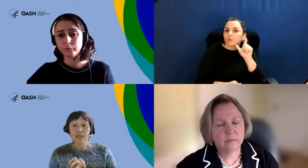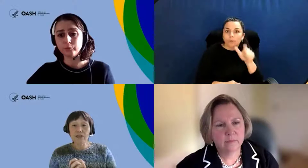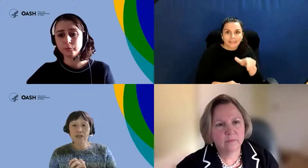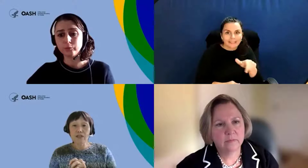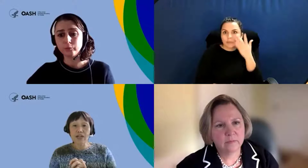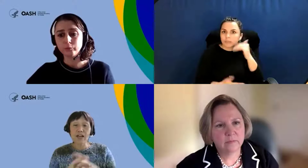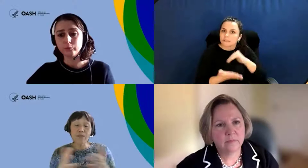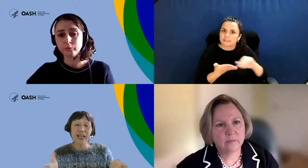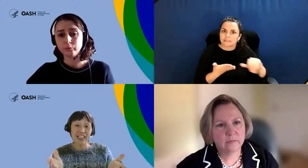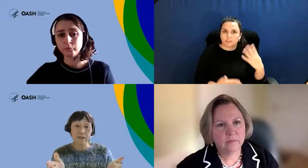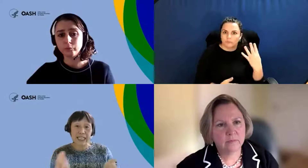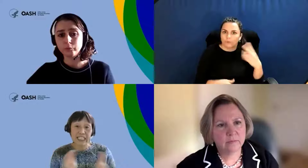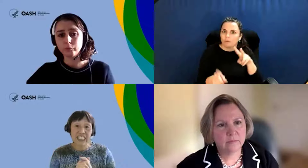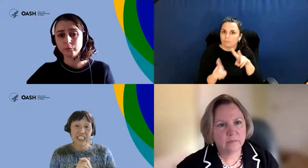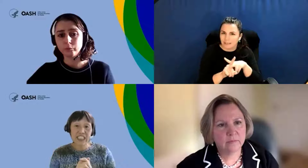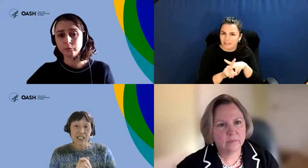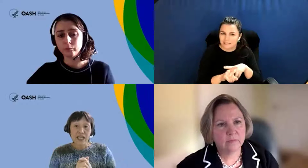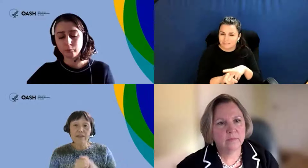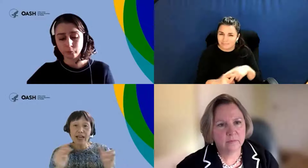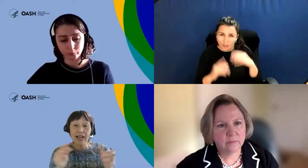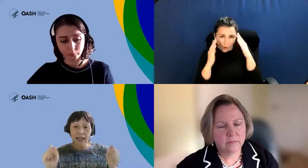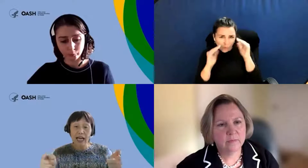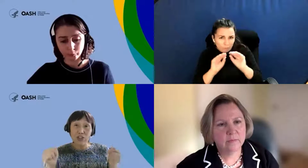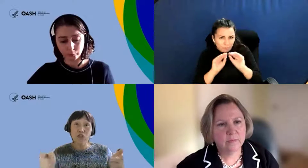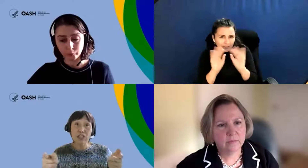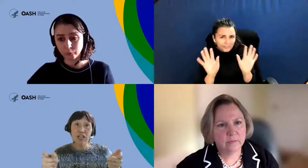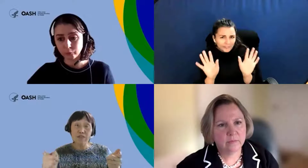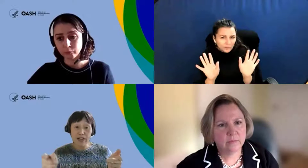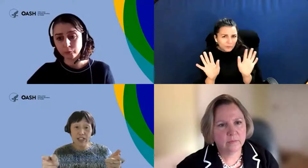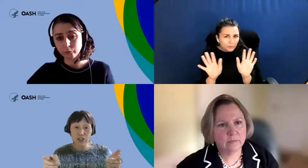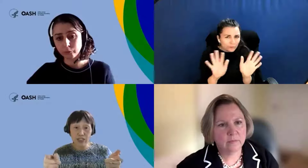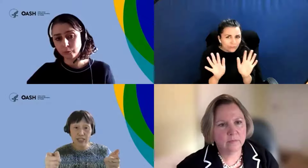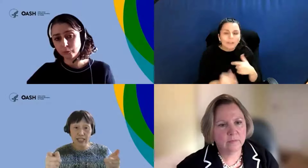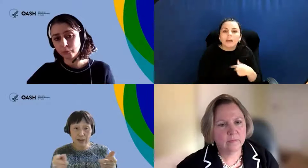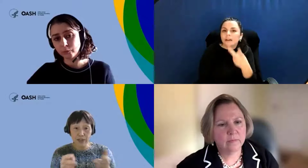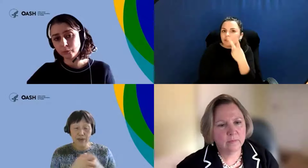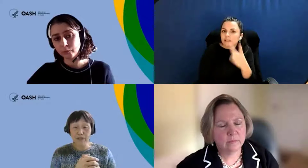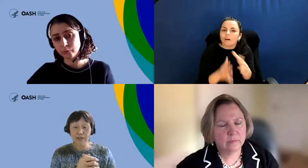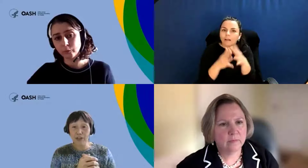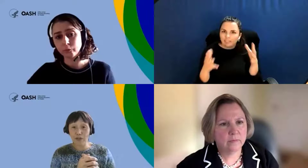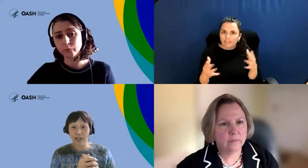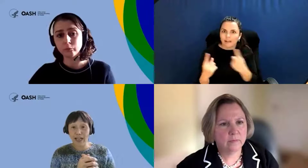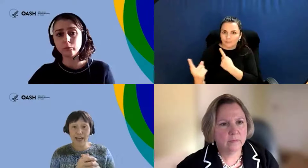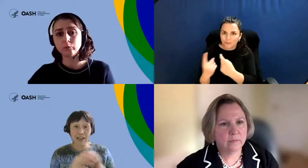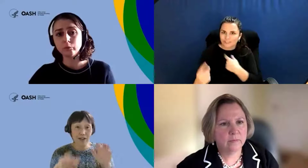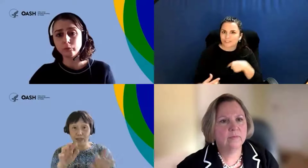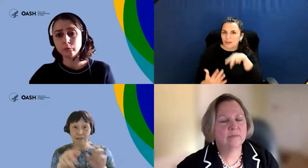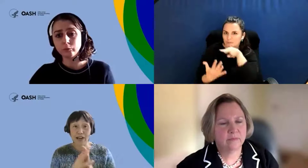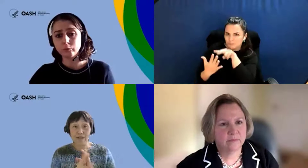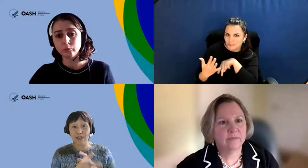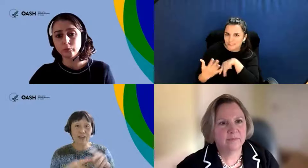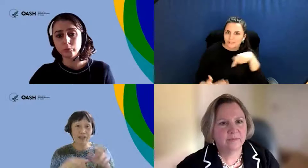So I hope that explains it. In fact, I saw a lot of questions as I was going through the Q and A as Marianna was talking,